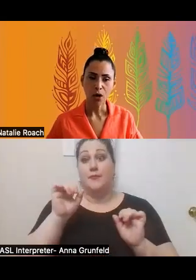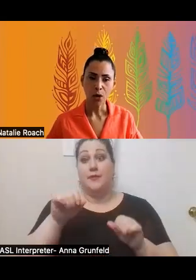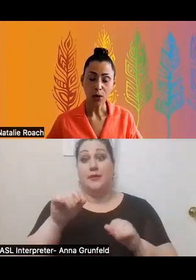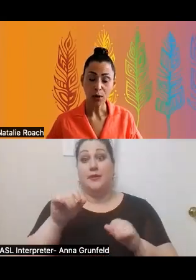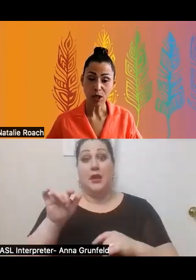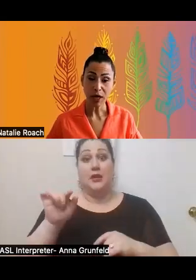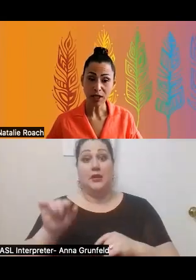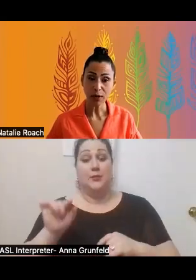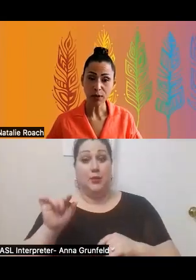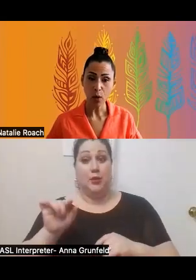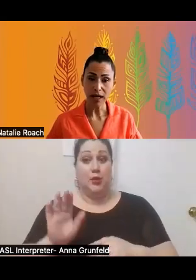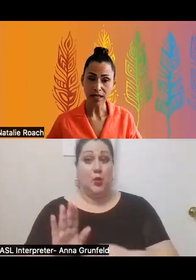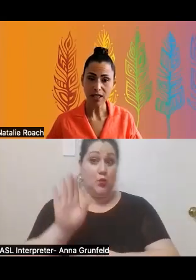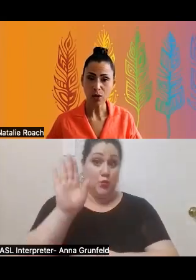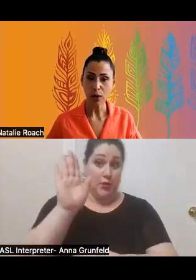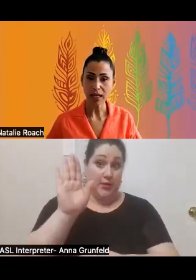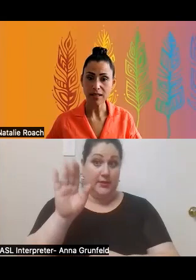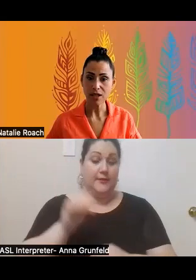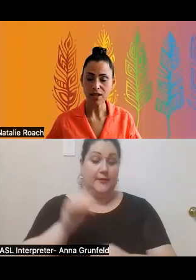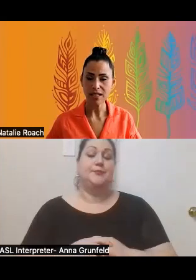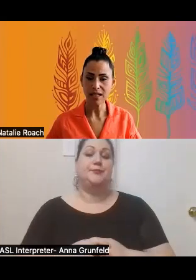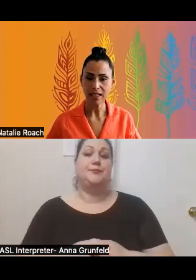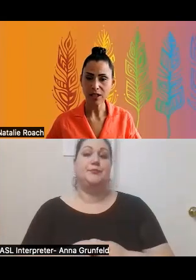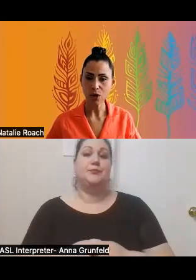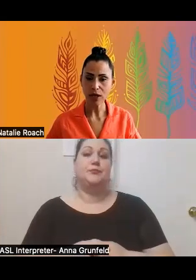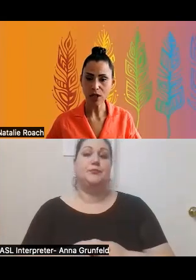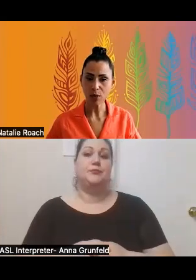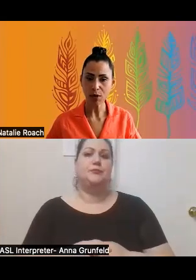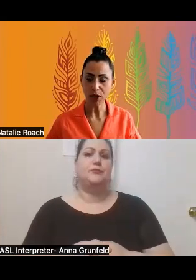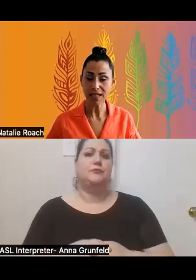We respectfully request that you wait until the designated question period